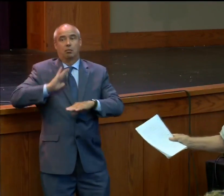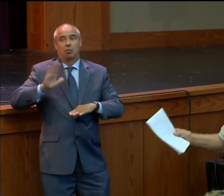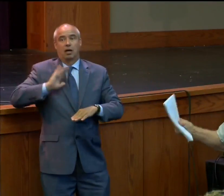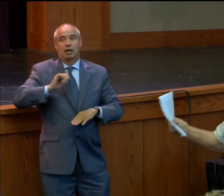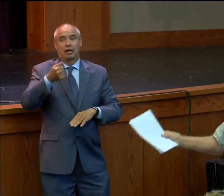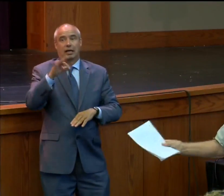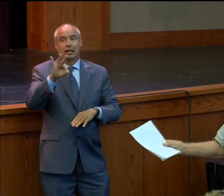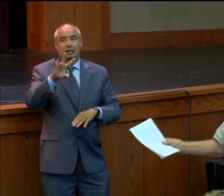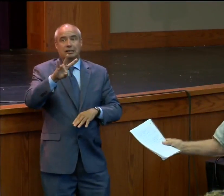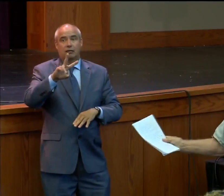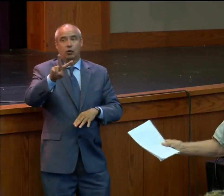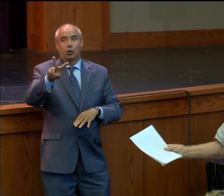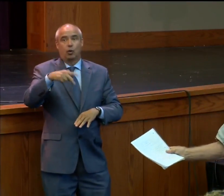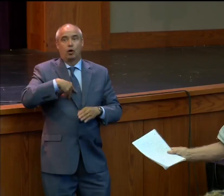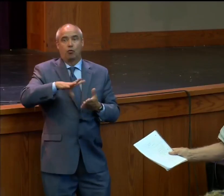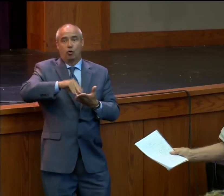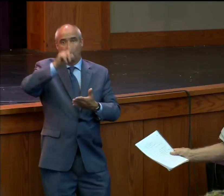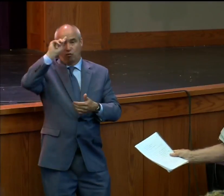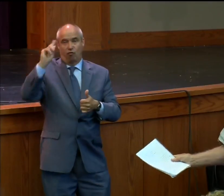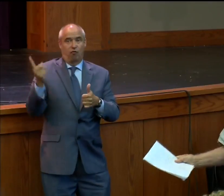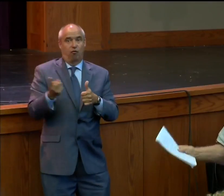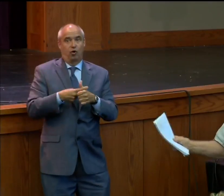WHEN I FIRST LEARNED OF THE STATEHOOD MOVEMENT WHEN I MET